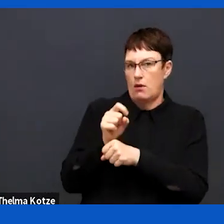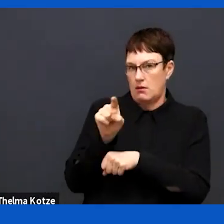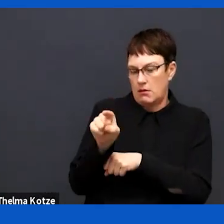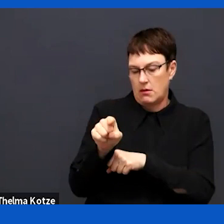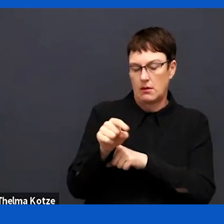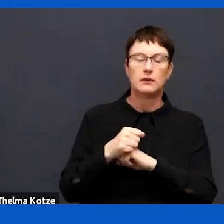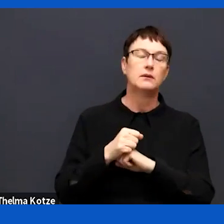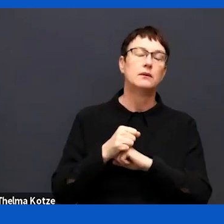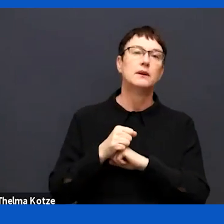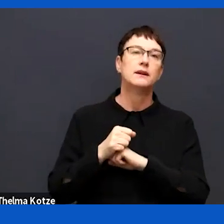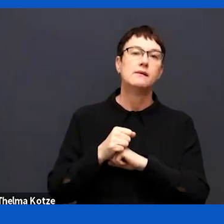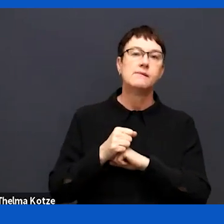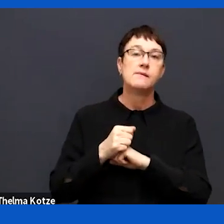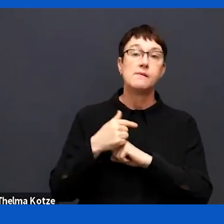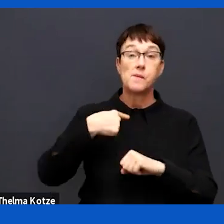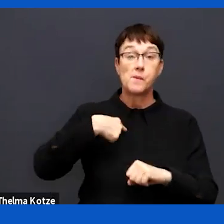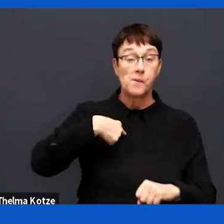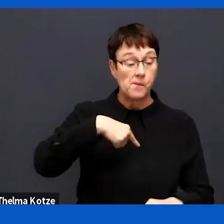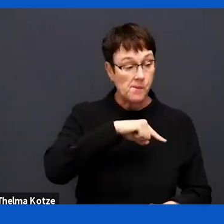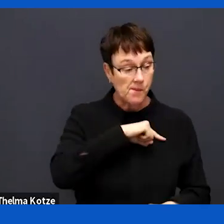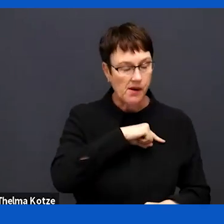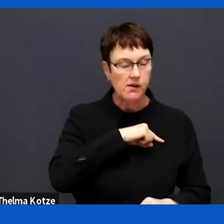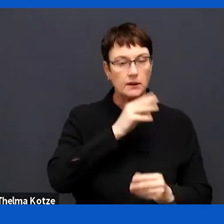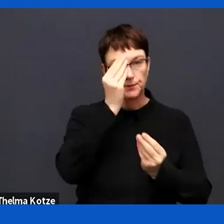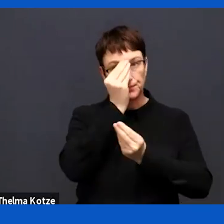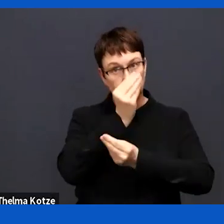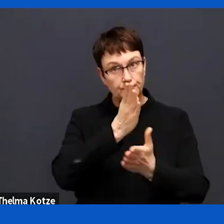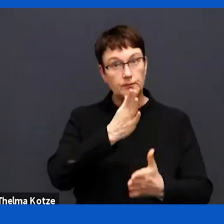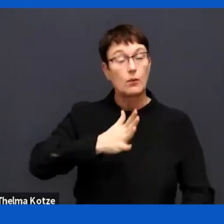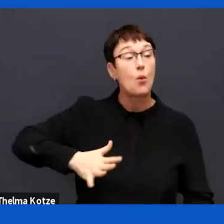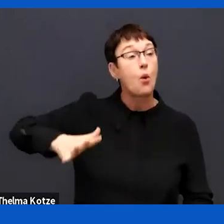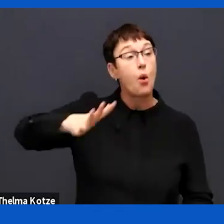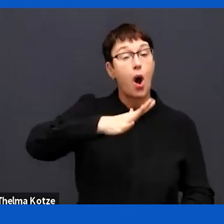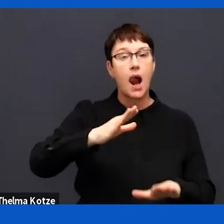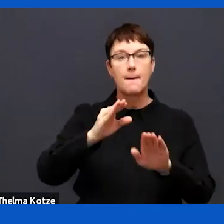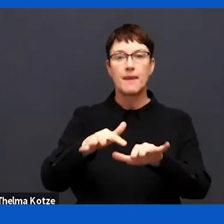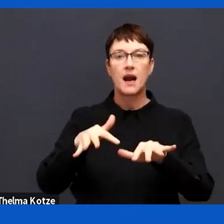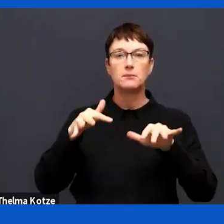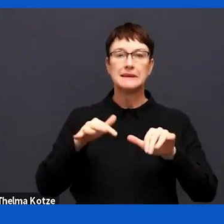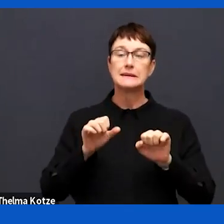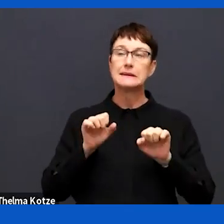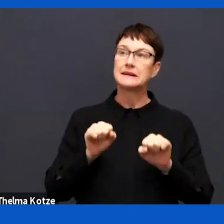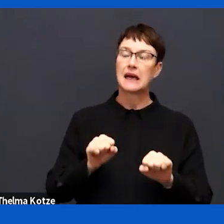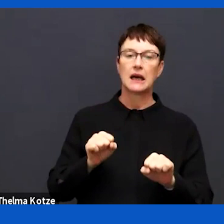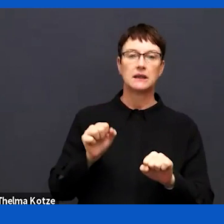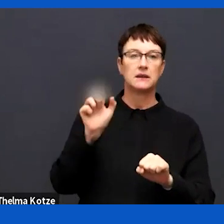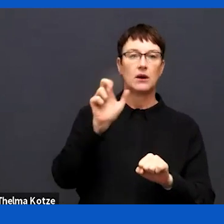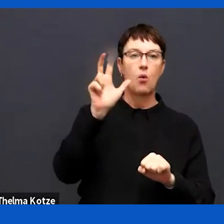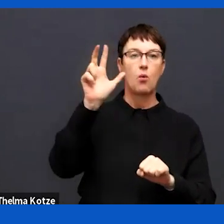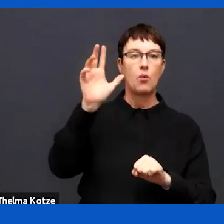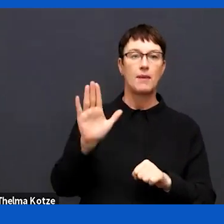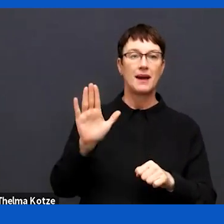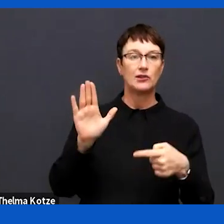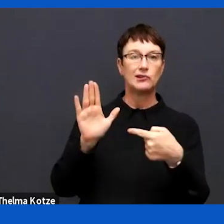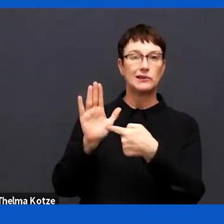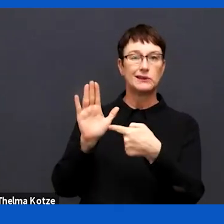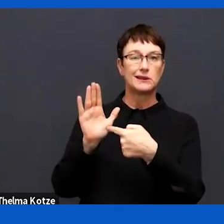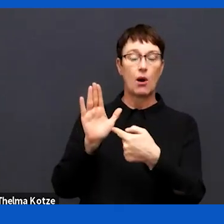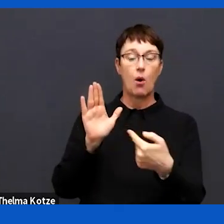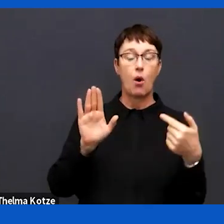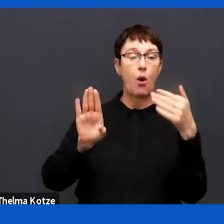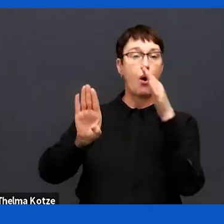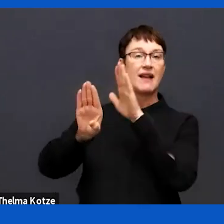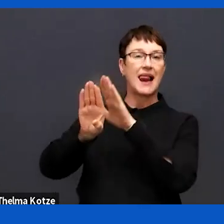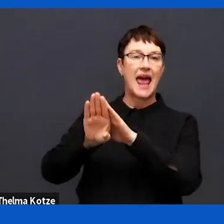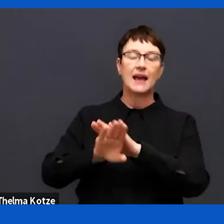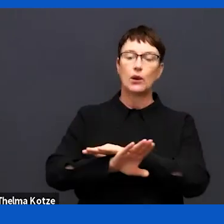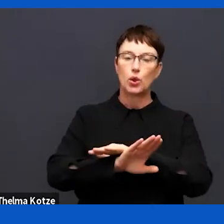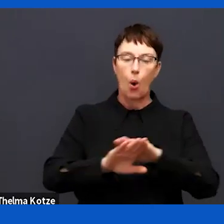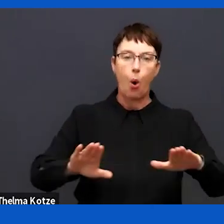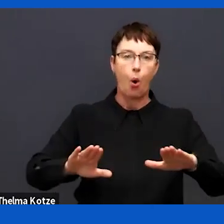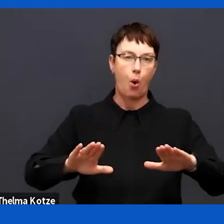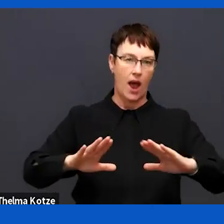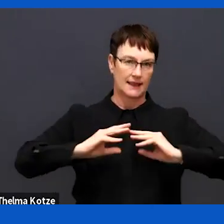overlay companies, and eventually they can consult our expertise or accessibility experts to see